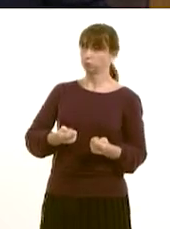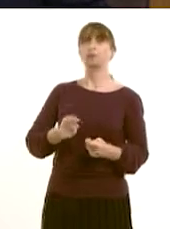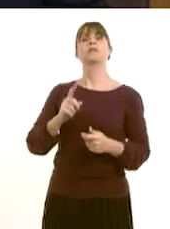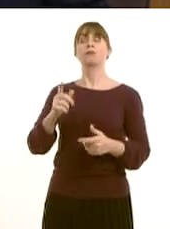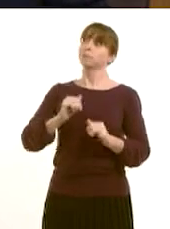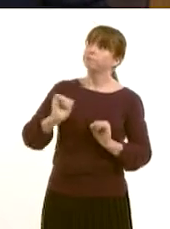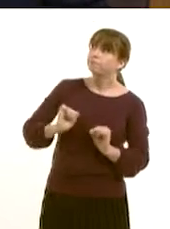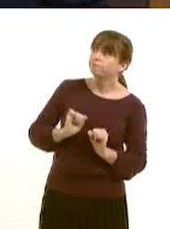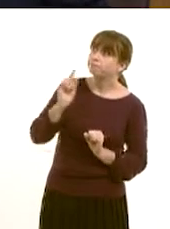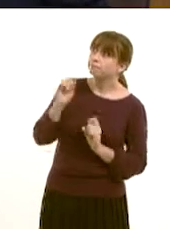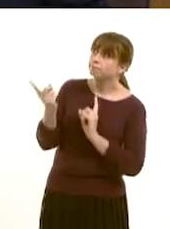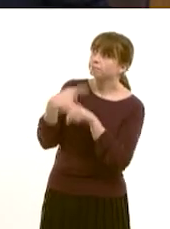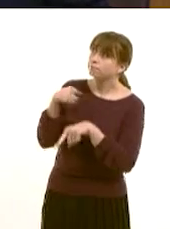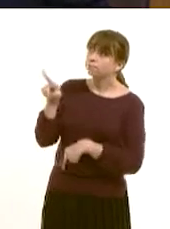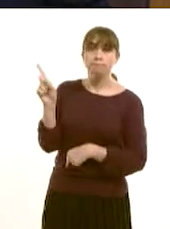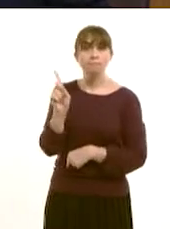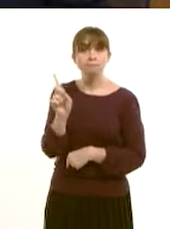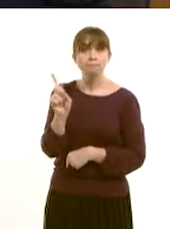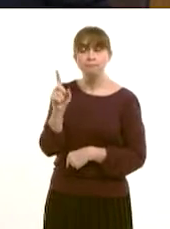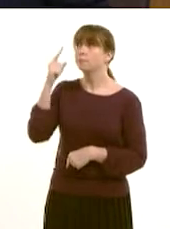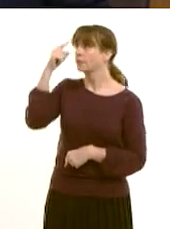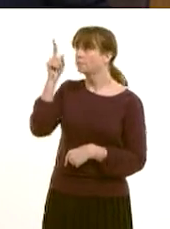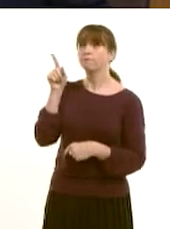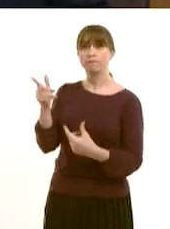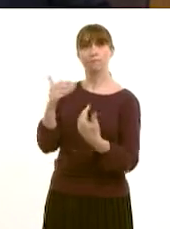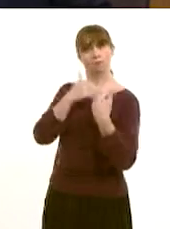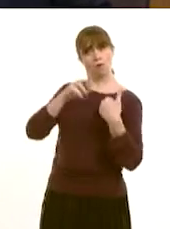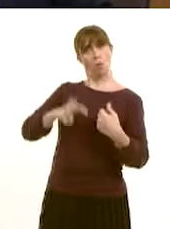I can say that, should these powers be devolved, we will consult with the Union of Shop, Distributive